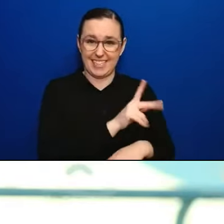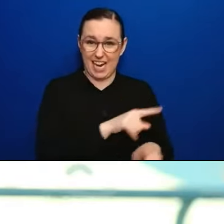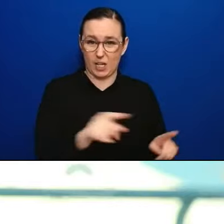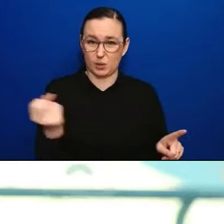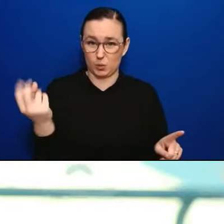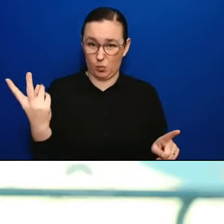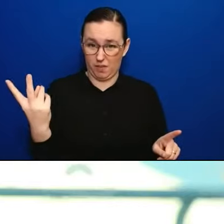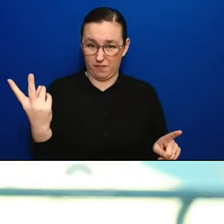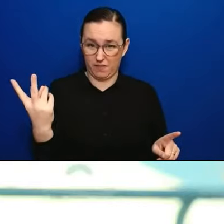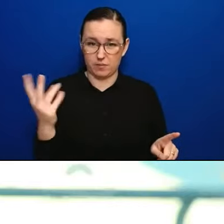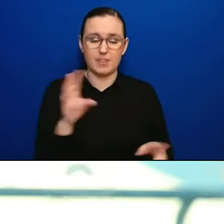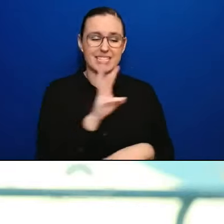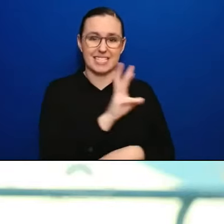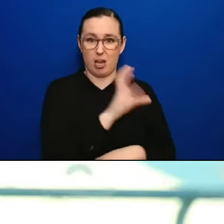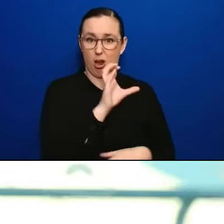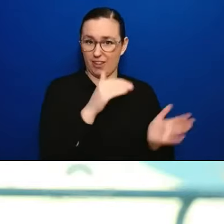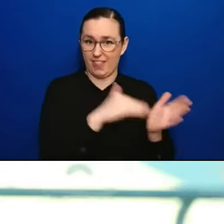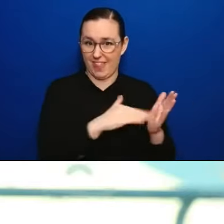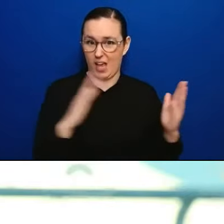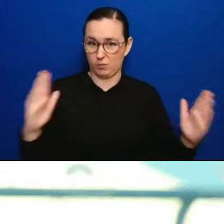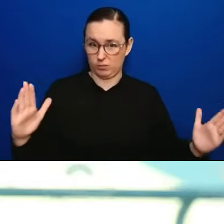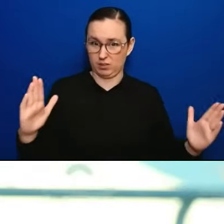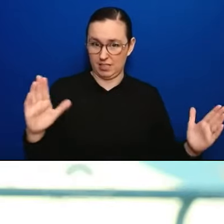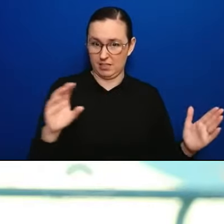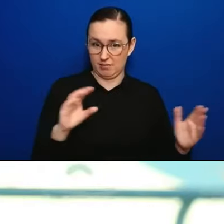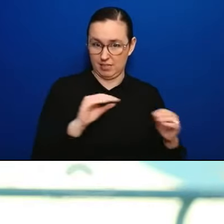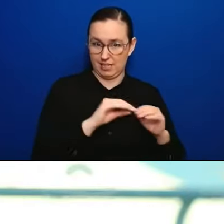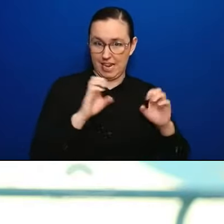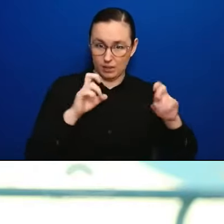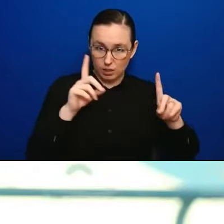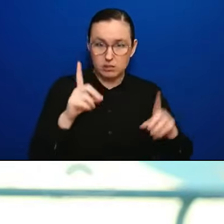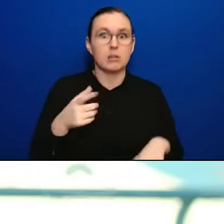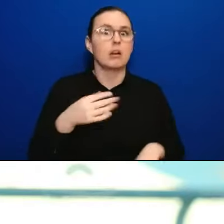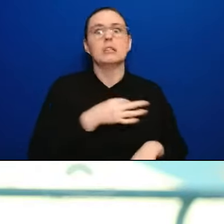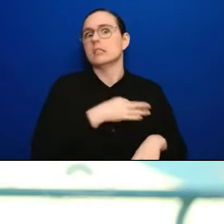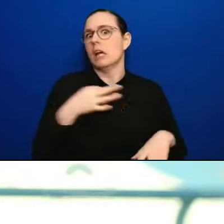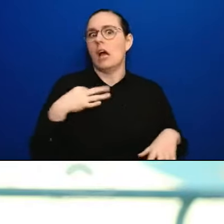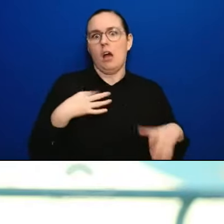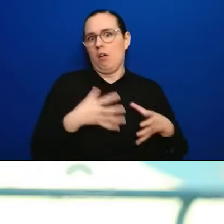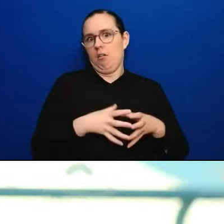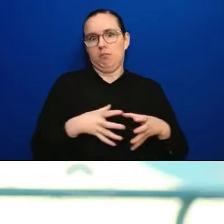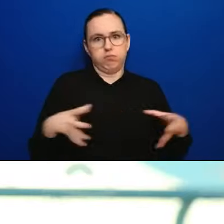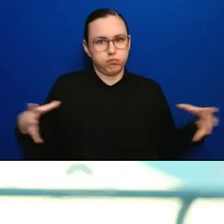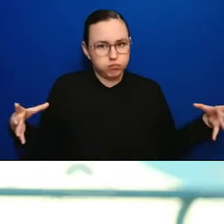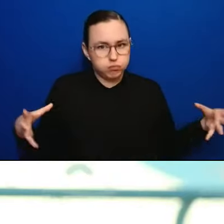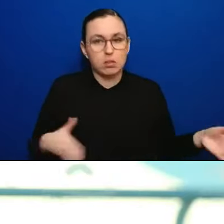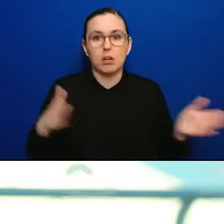there's 600,000 children in K to 12.